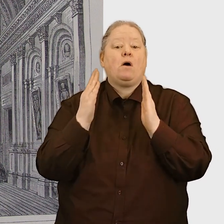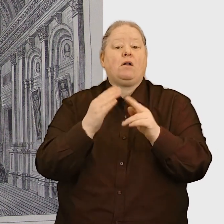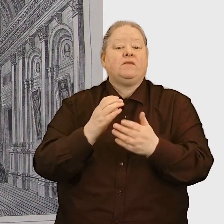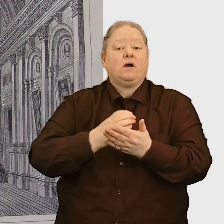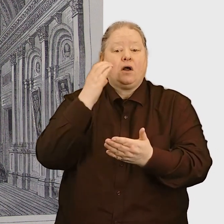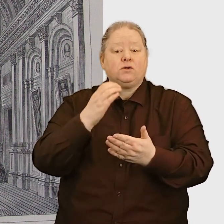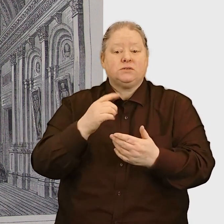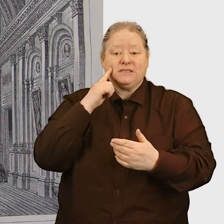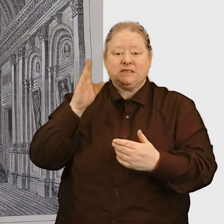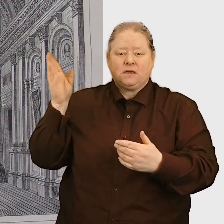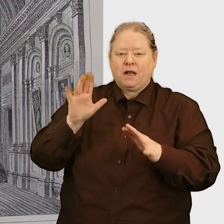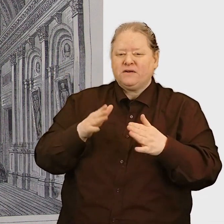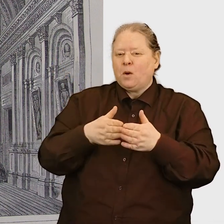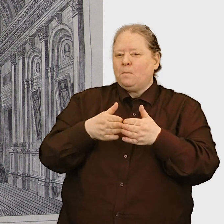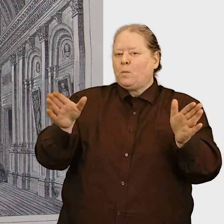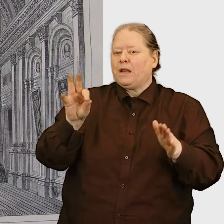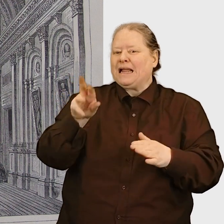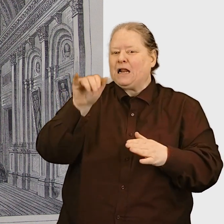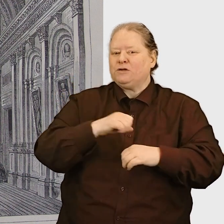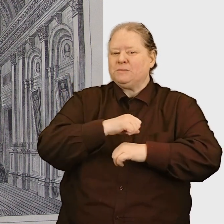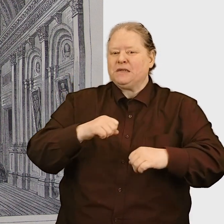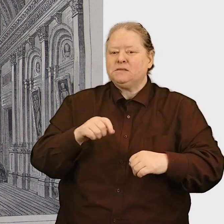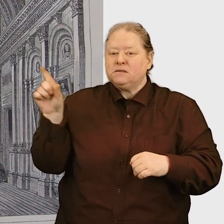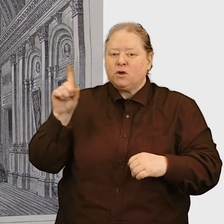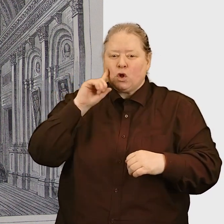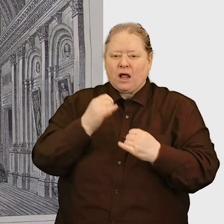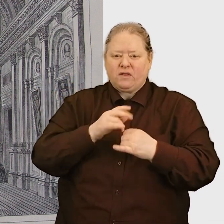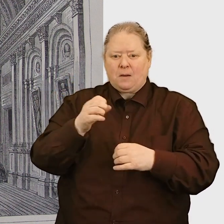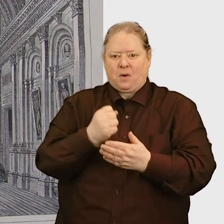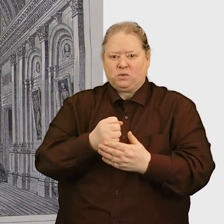picture it's presented as kind of a public gallery space, these guys don't look like they're about to sit their exams.